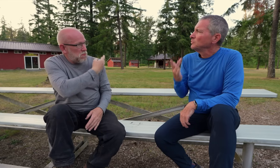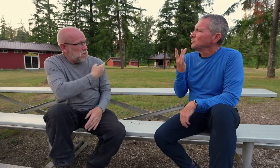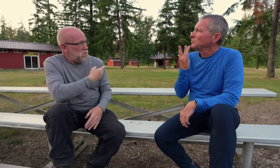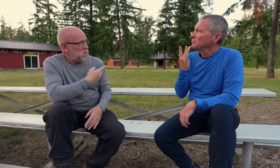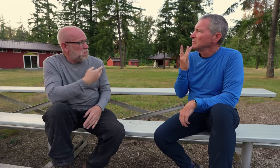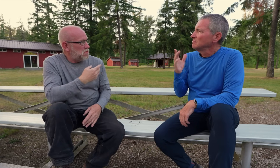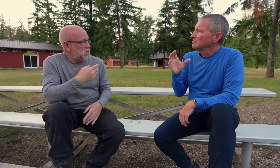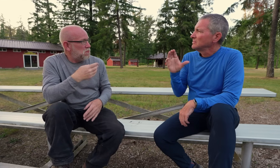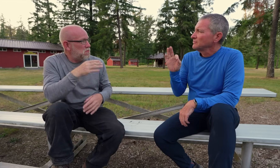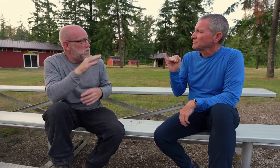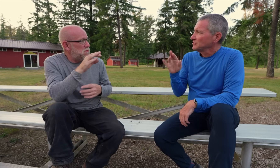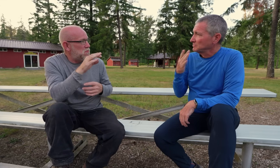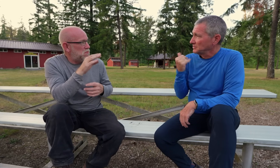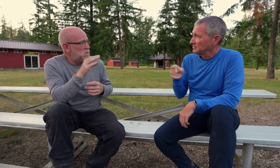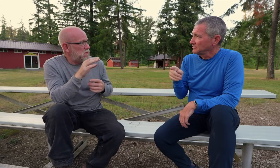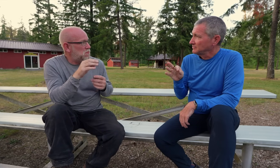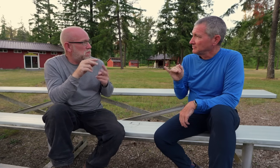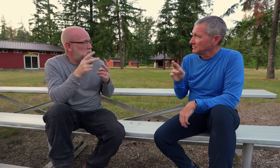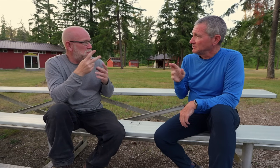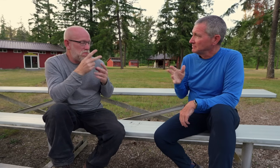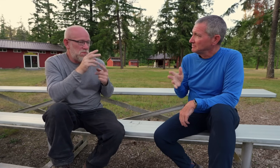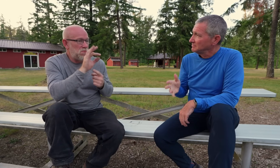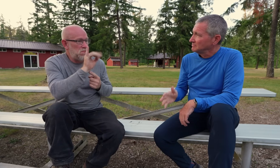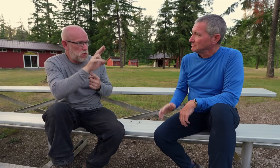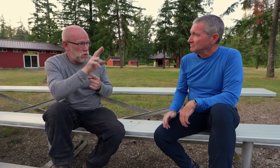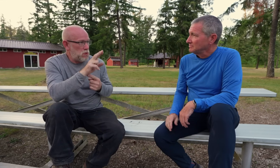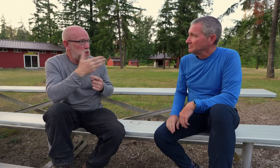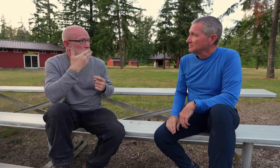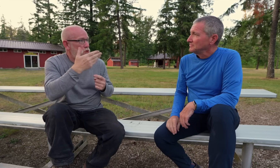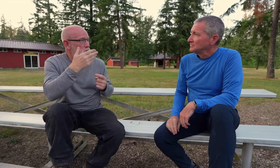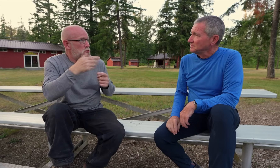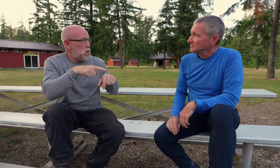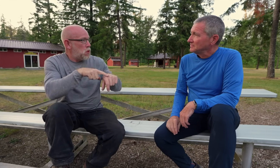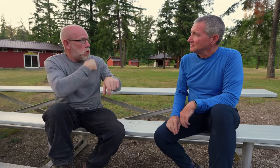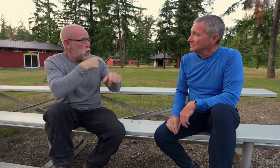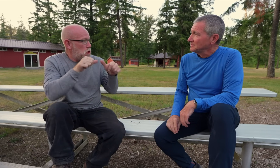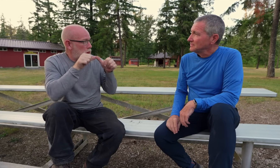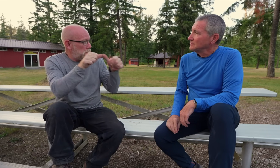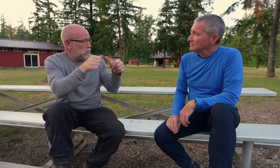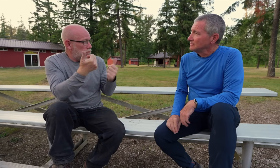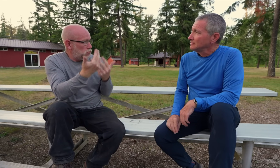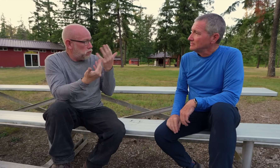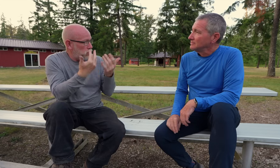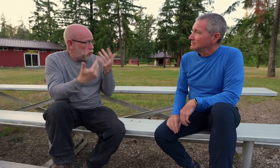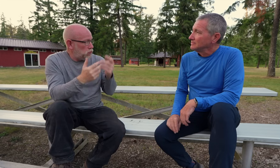You prefer fir — the best? Fir is long-lasting. It burns steady.